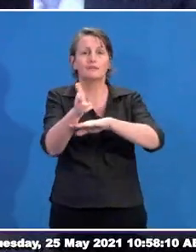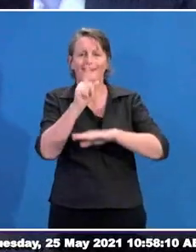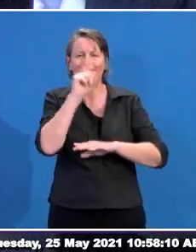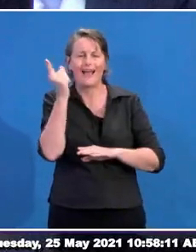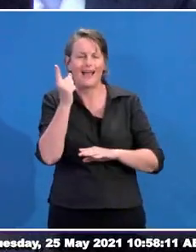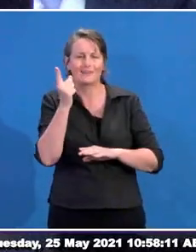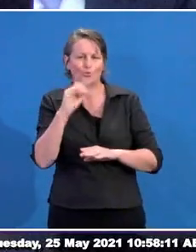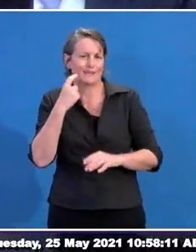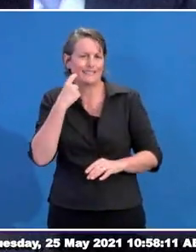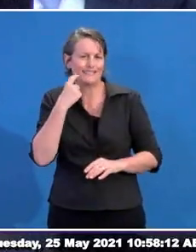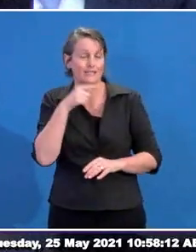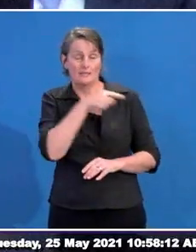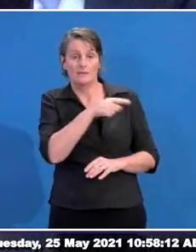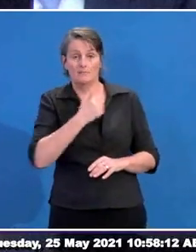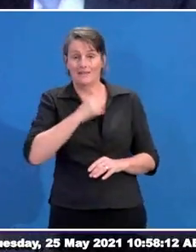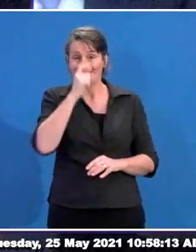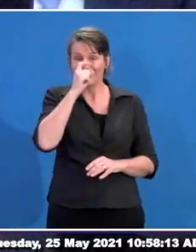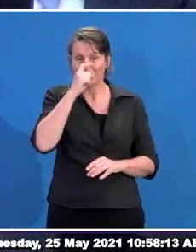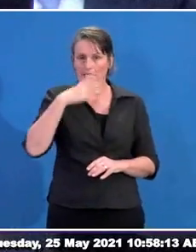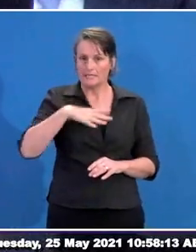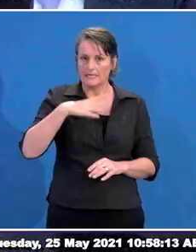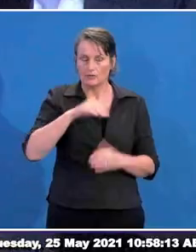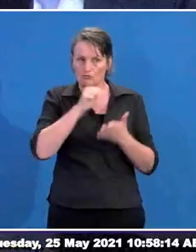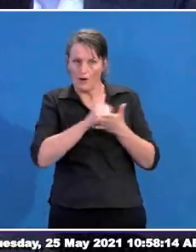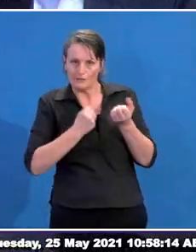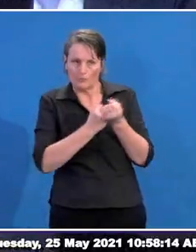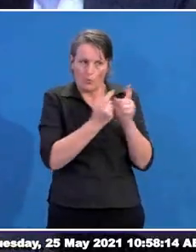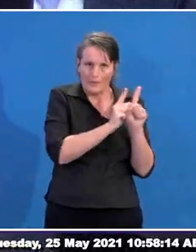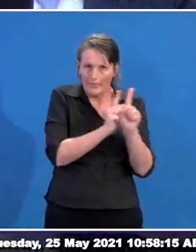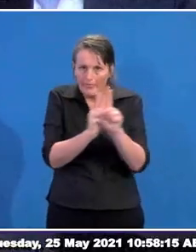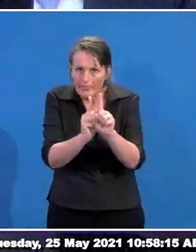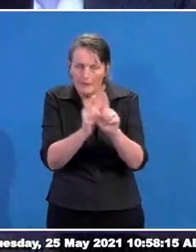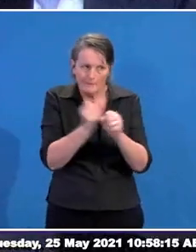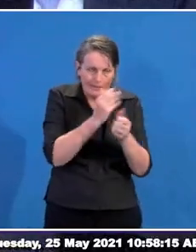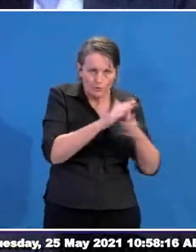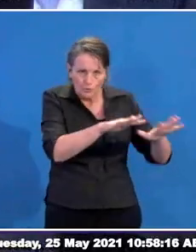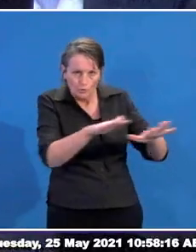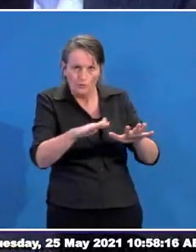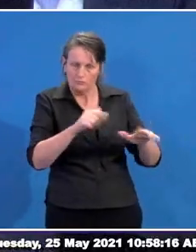Like, she needs to have the right supports with her in order to make that trip a success.